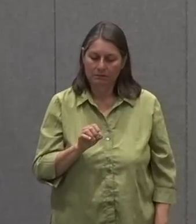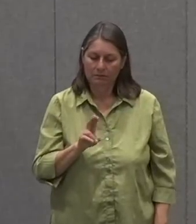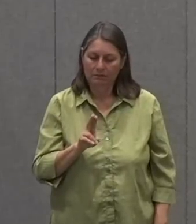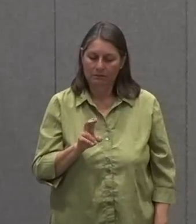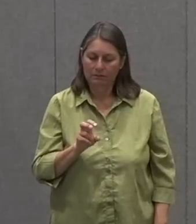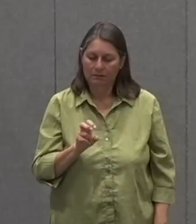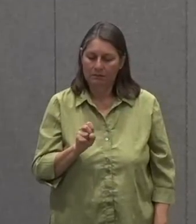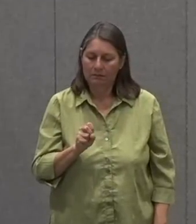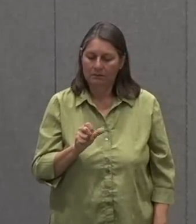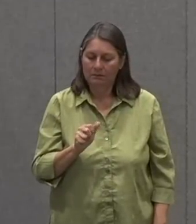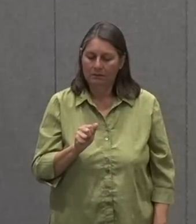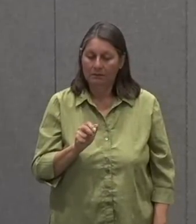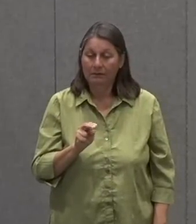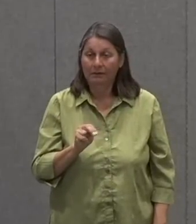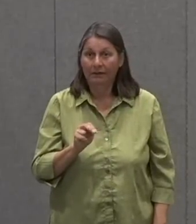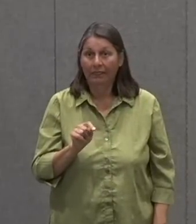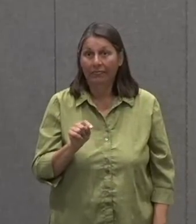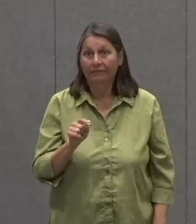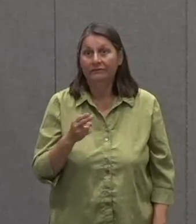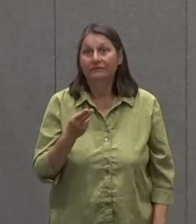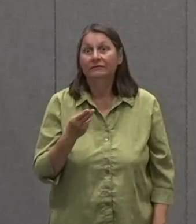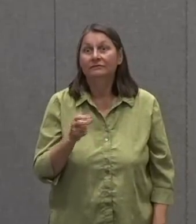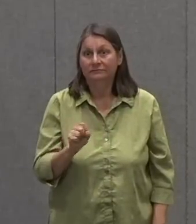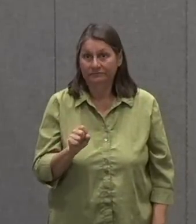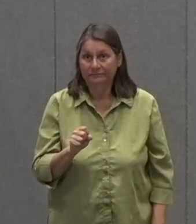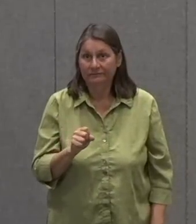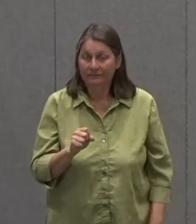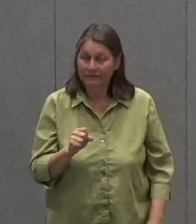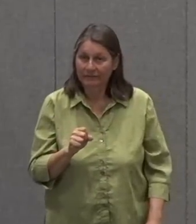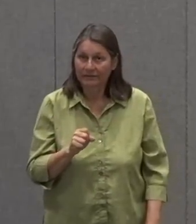Wow. That's some pretty big numbers.